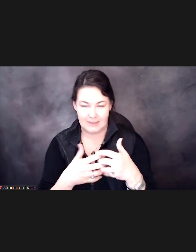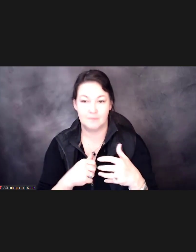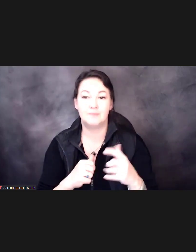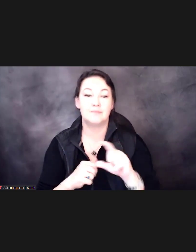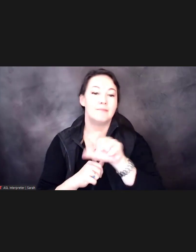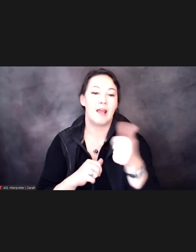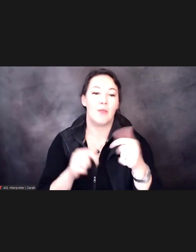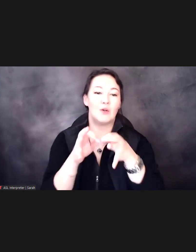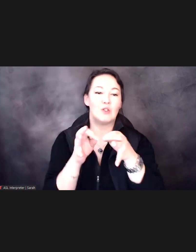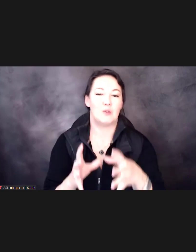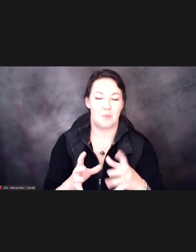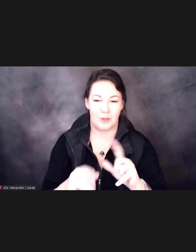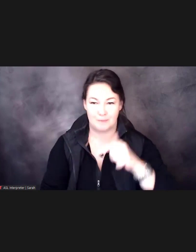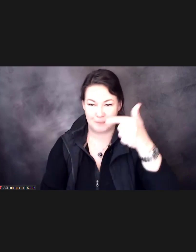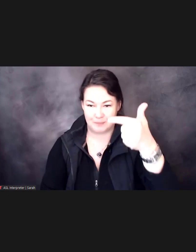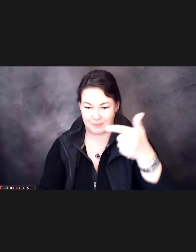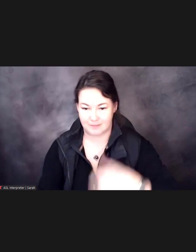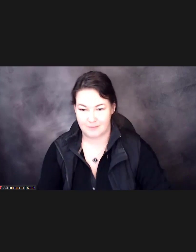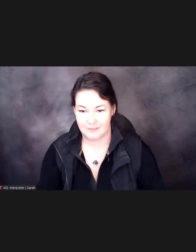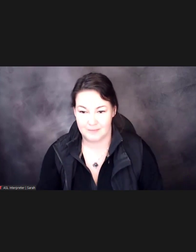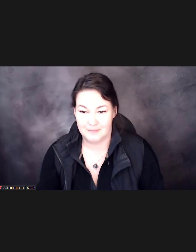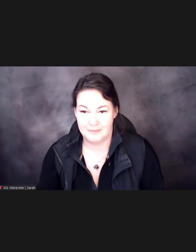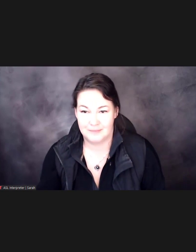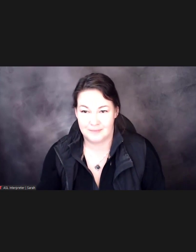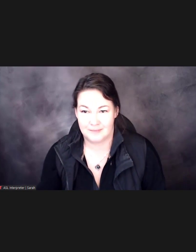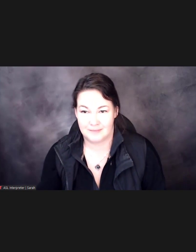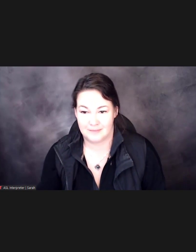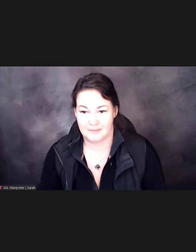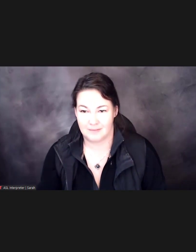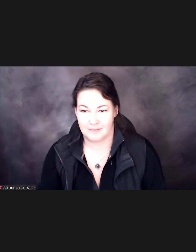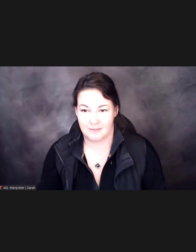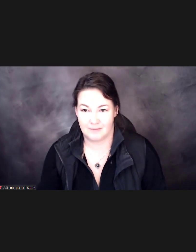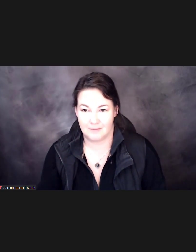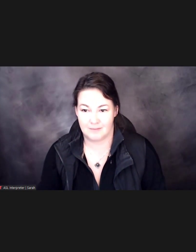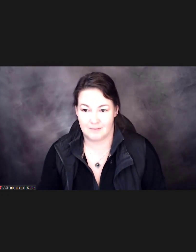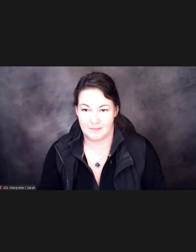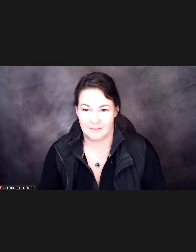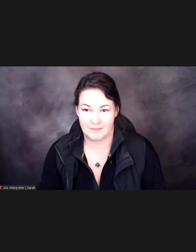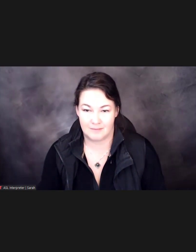device.